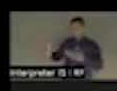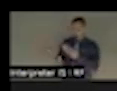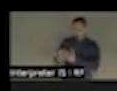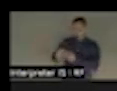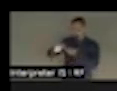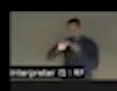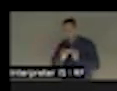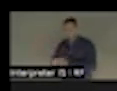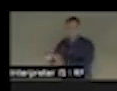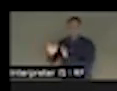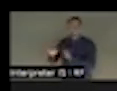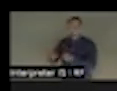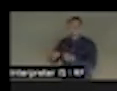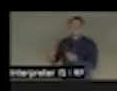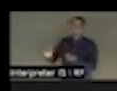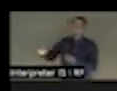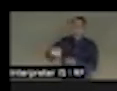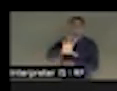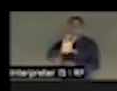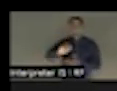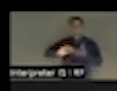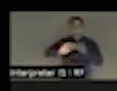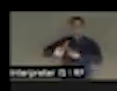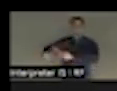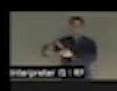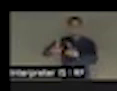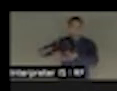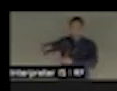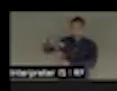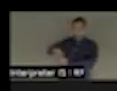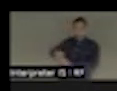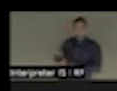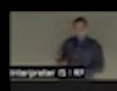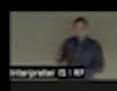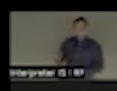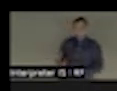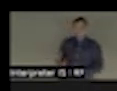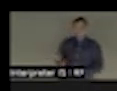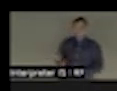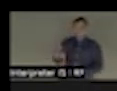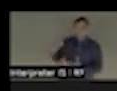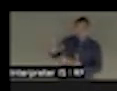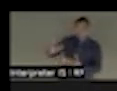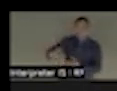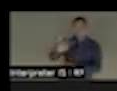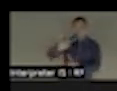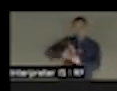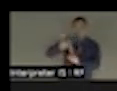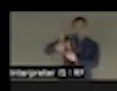it should have been starting very soon and will come later this spring. But it's really exciting to see how much engagement we get from people who now